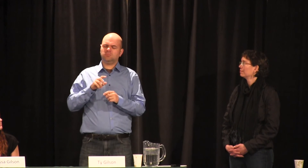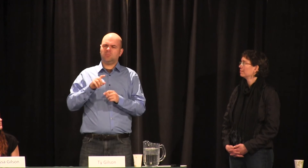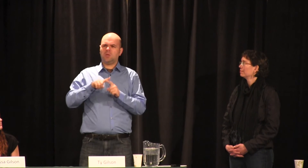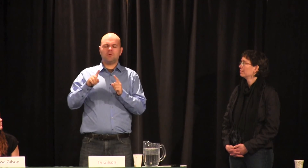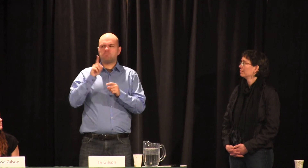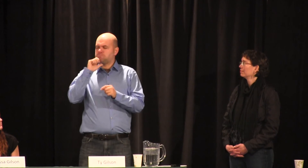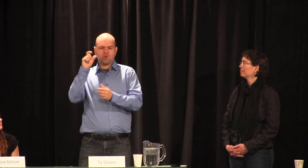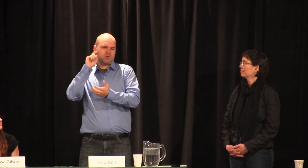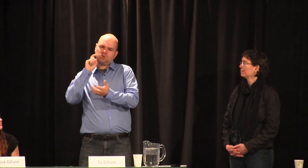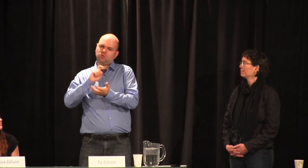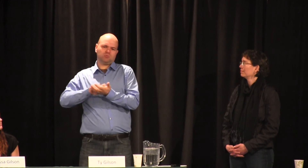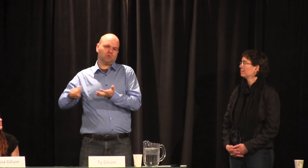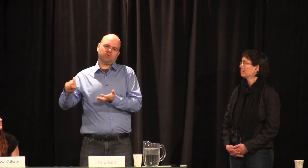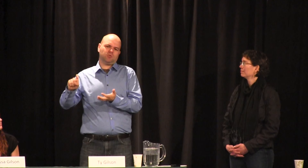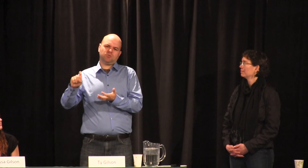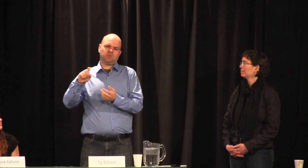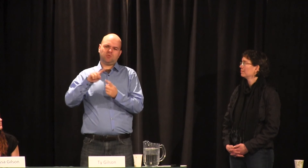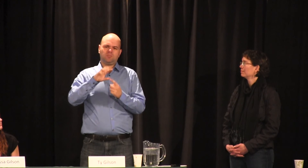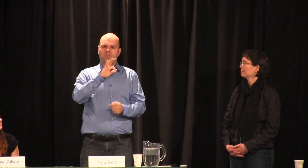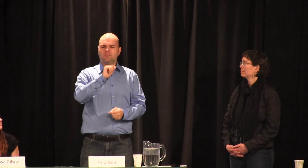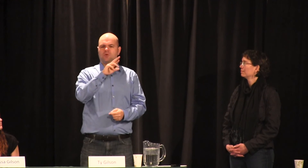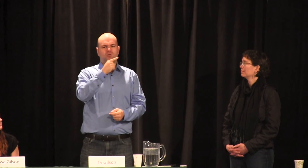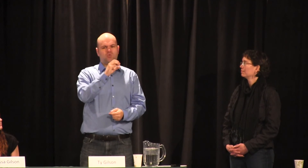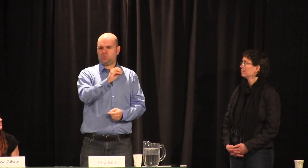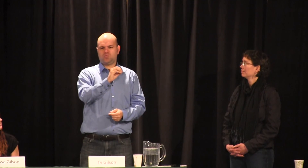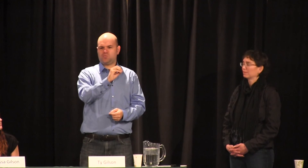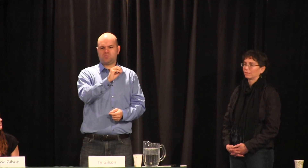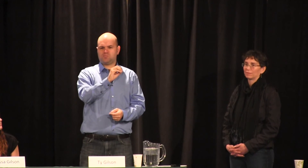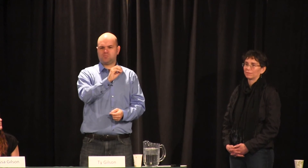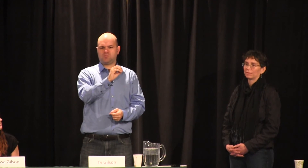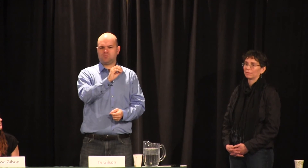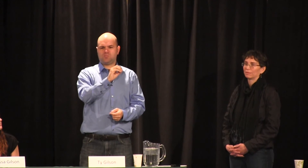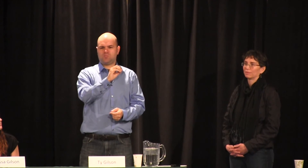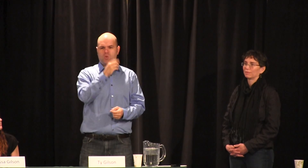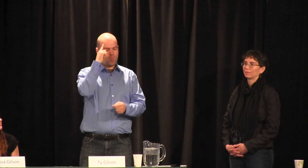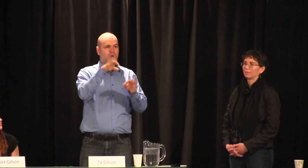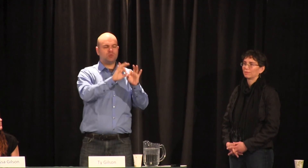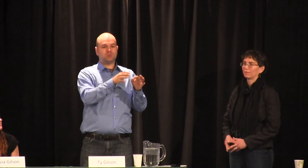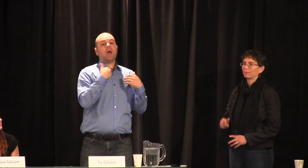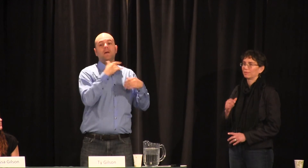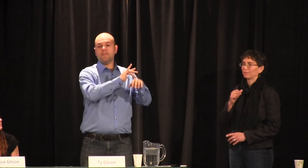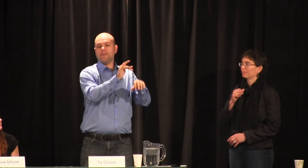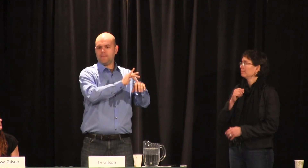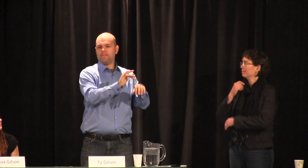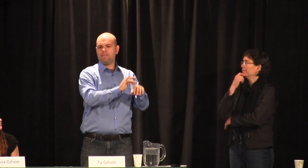about having interpreters, and then we thought, it would be better for her to go